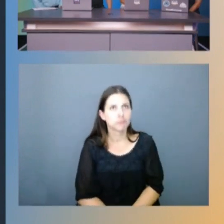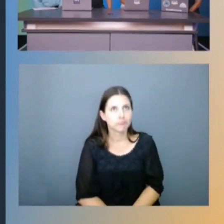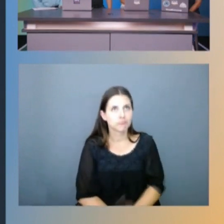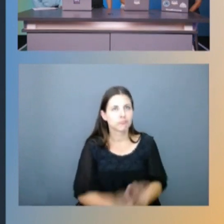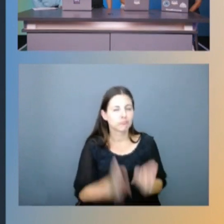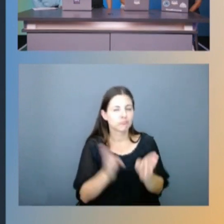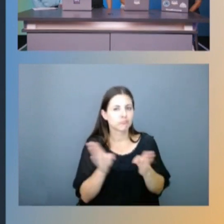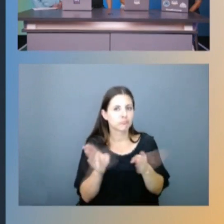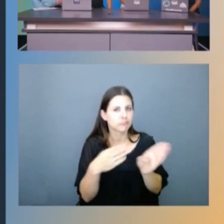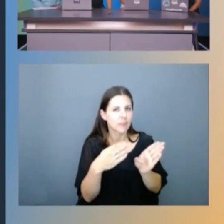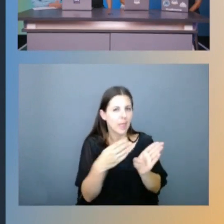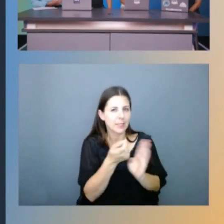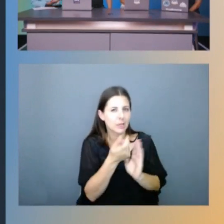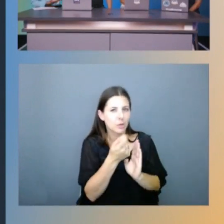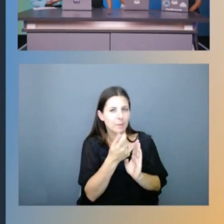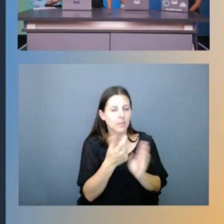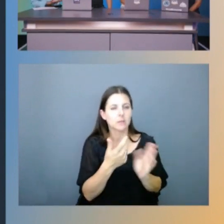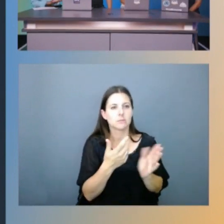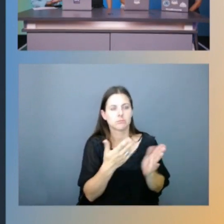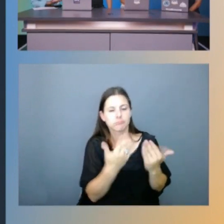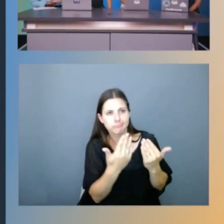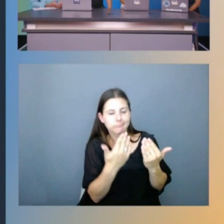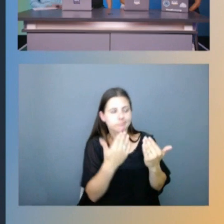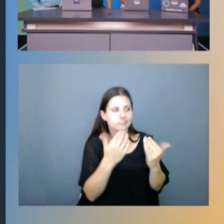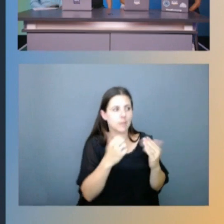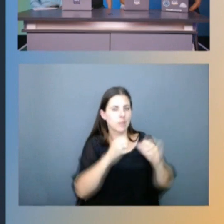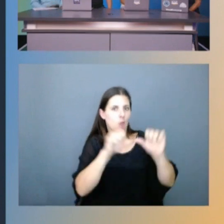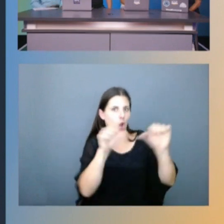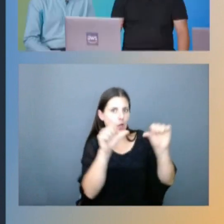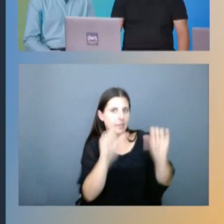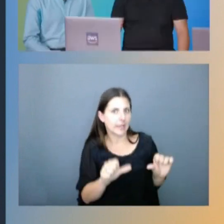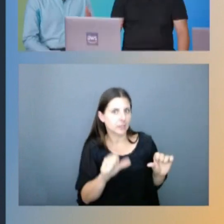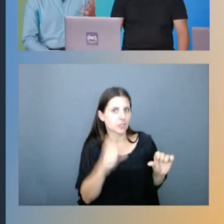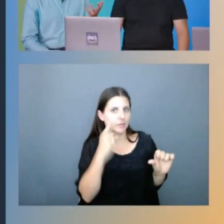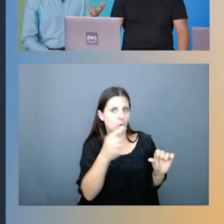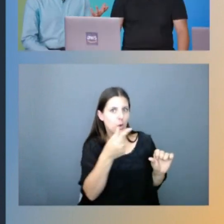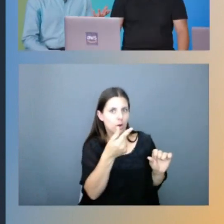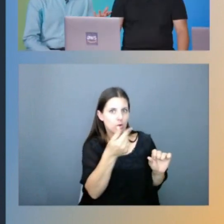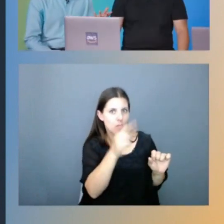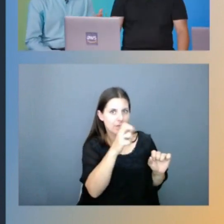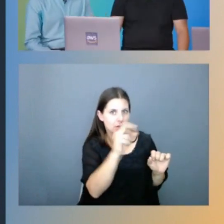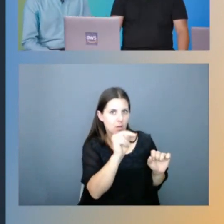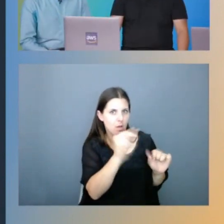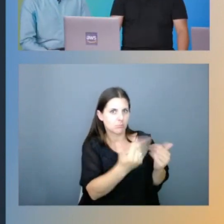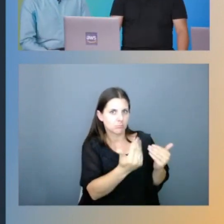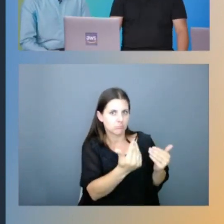and talk a little bit more about the architecture of Graviton itself. I don't think we shy away from